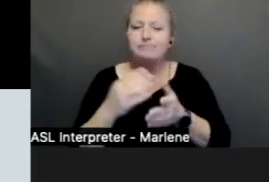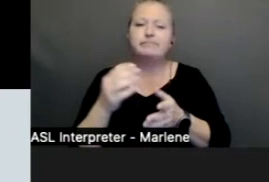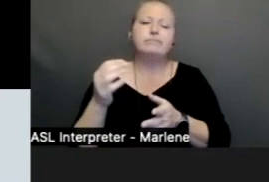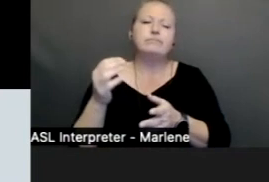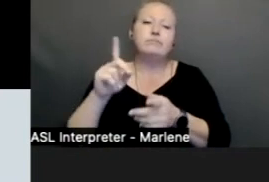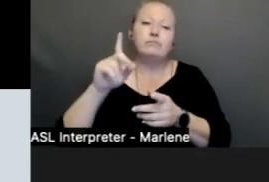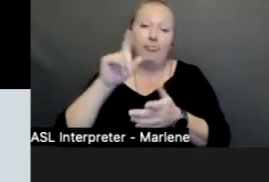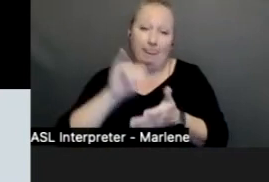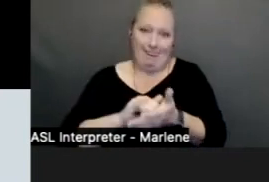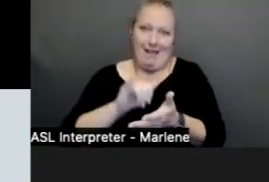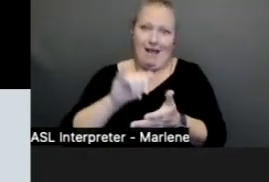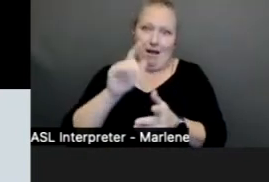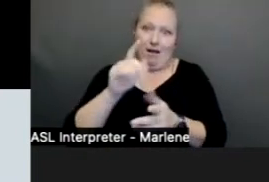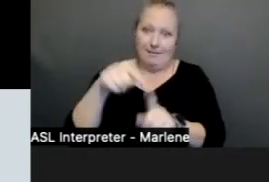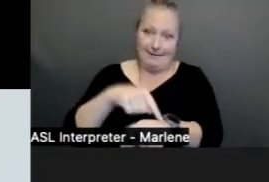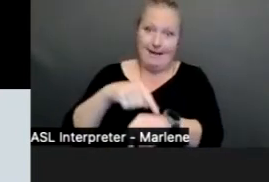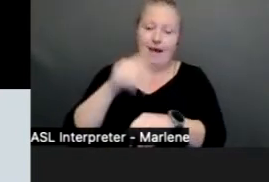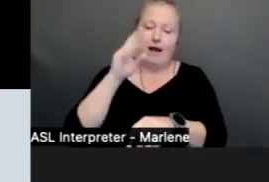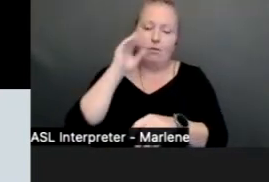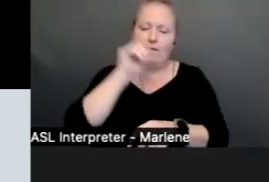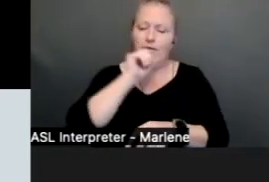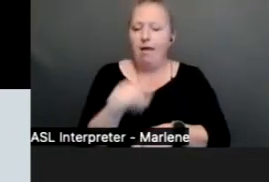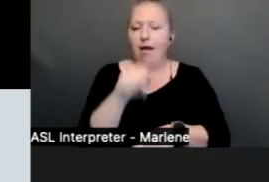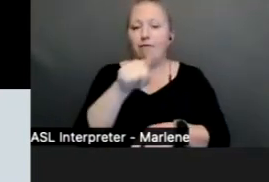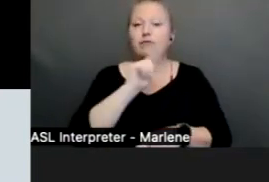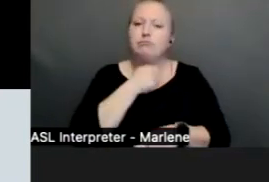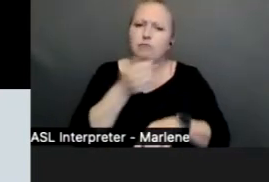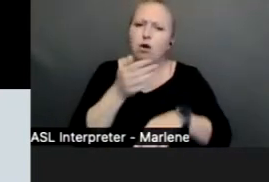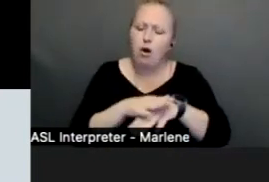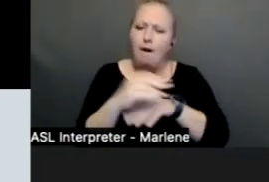because that's when we would love to have you come off of mute, turn your video on and